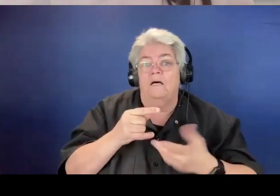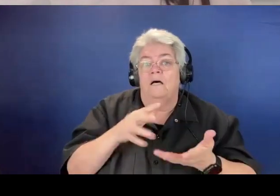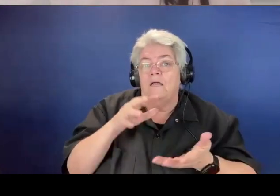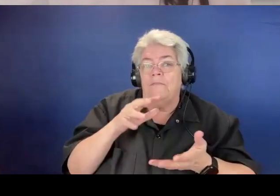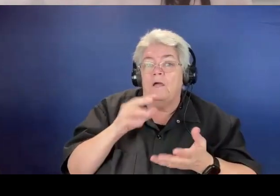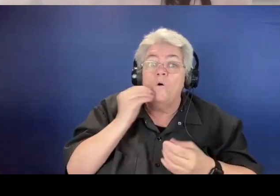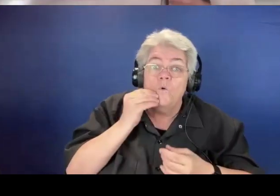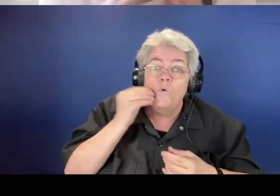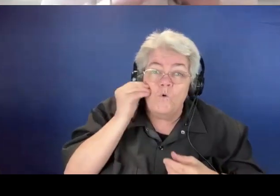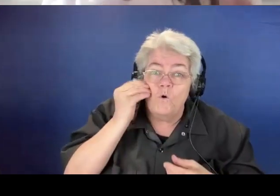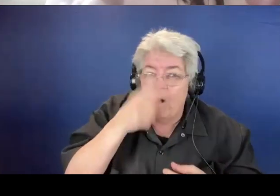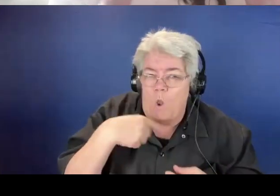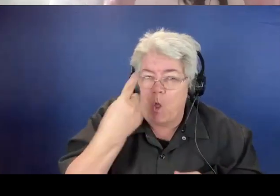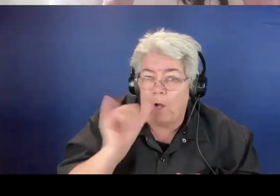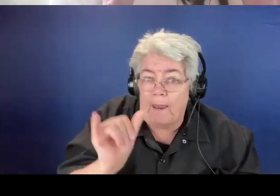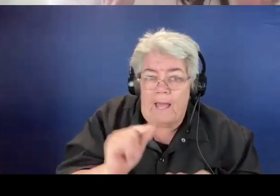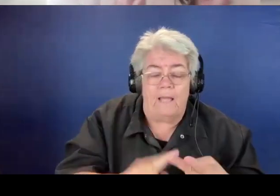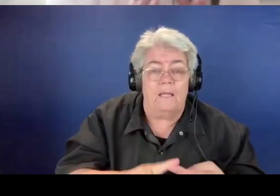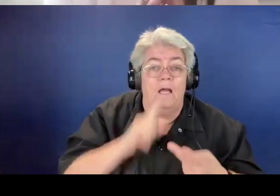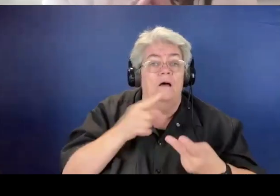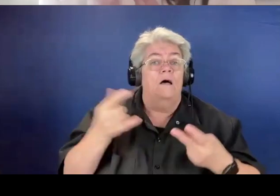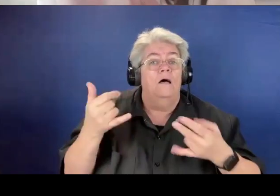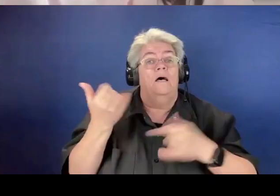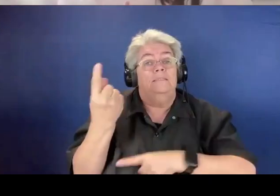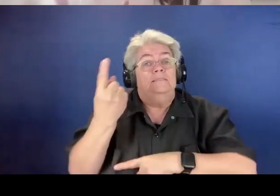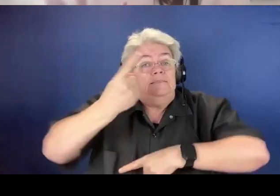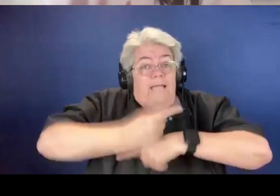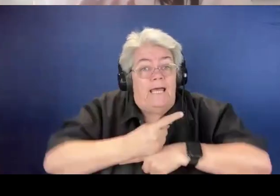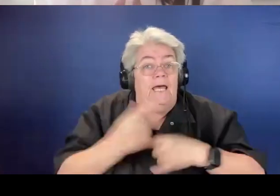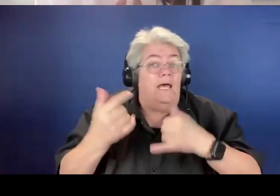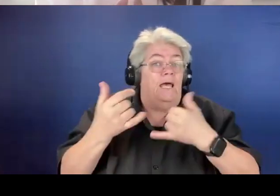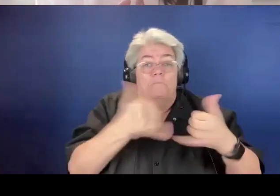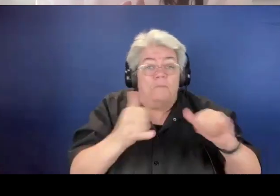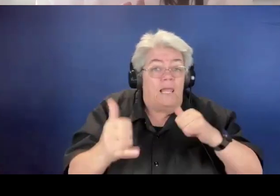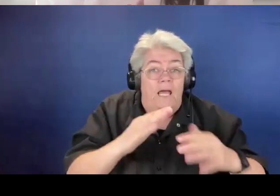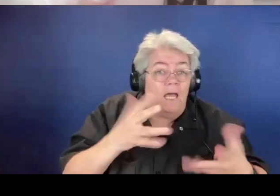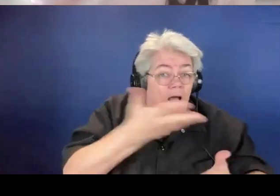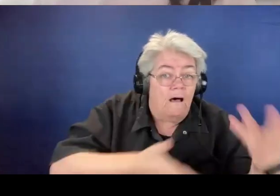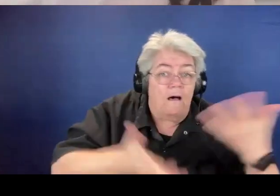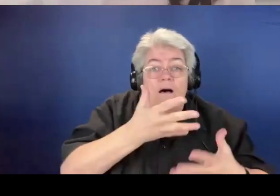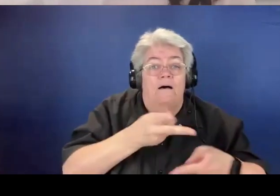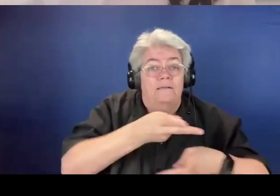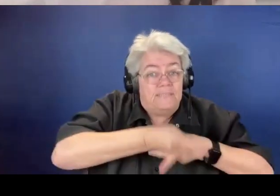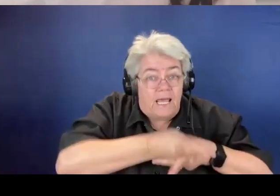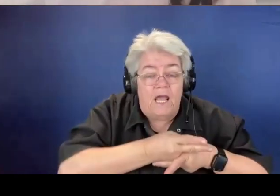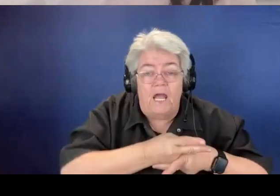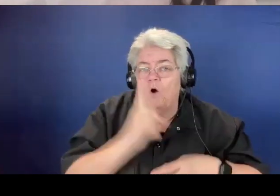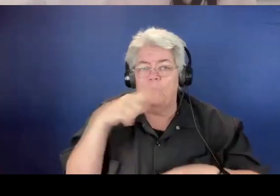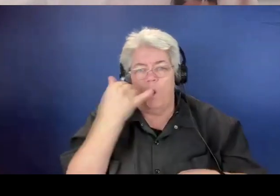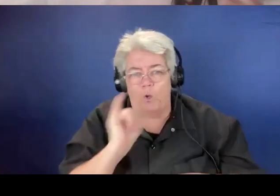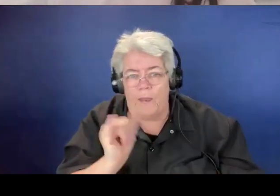So, taking a total vocabulary versus conceptual vocabulary into consideration.